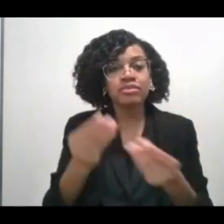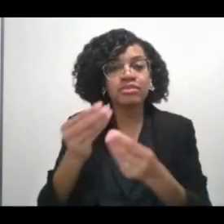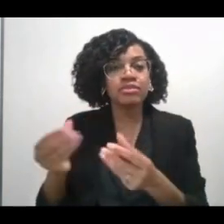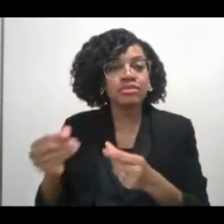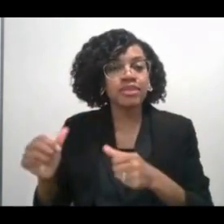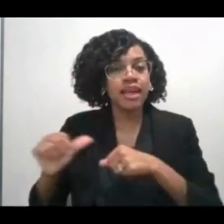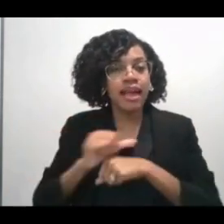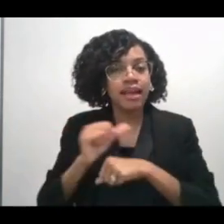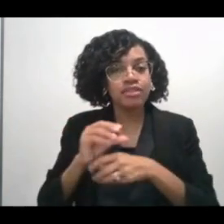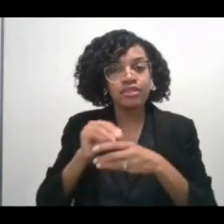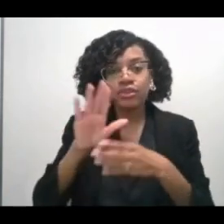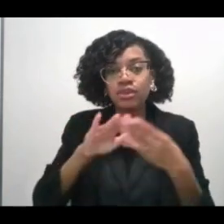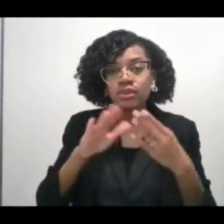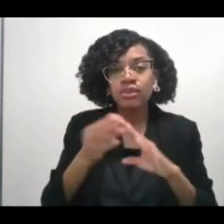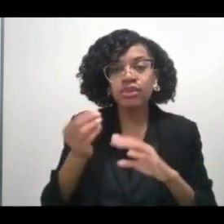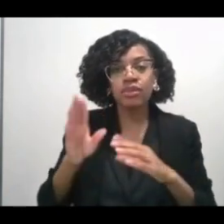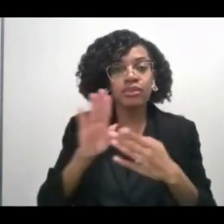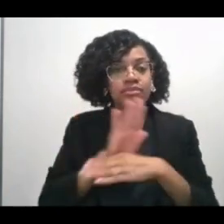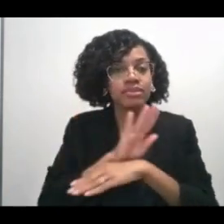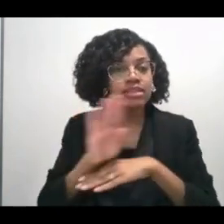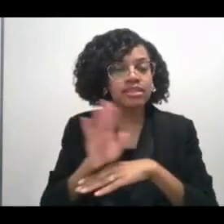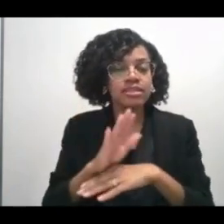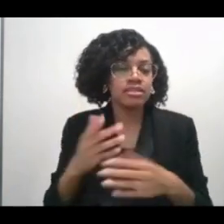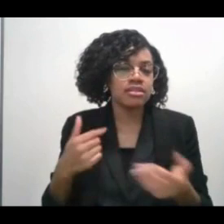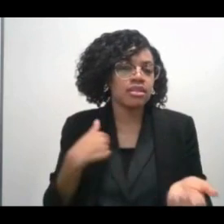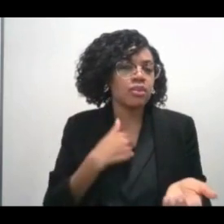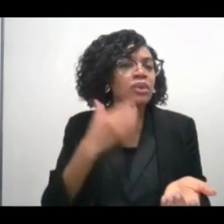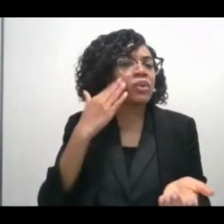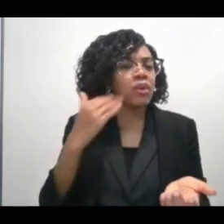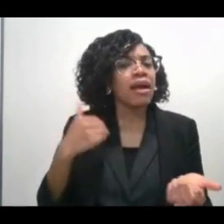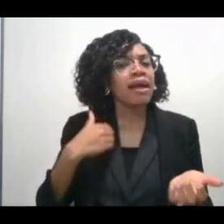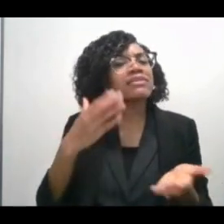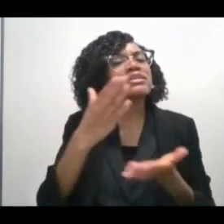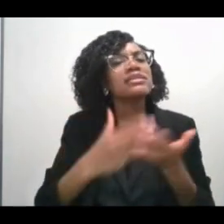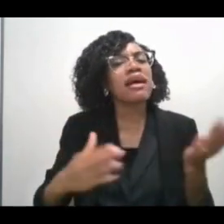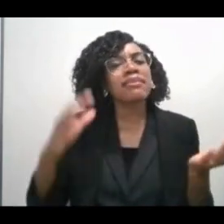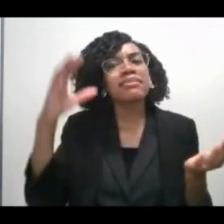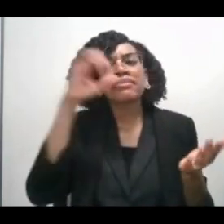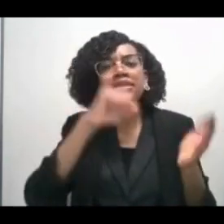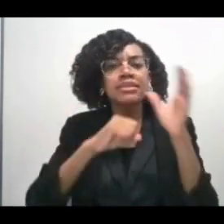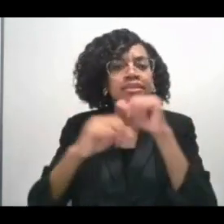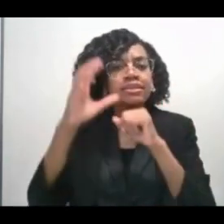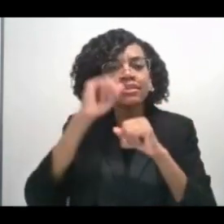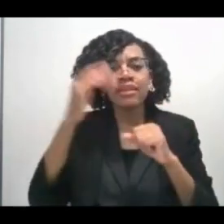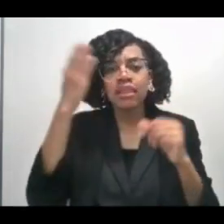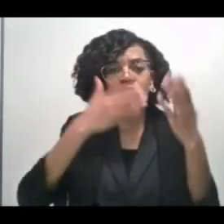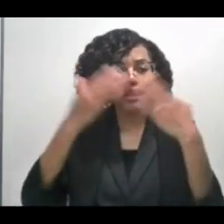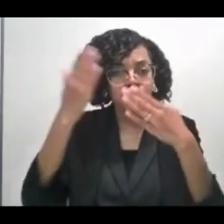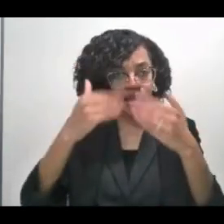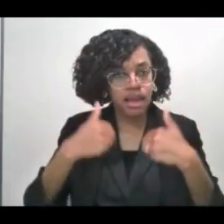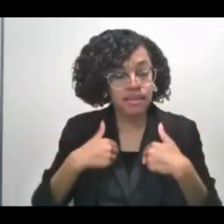business. So, but you do have to convince us that you understand